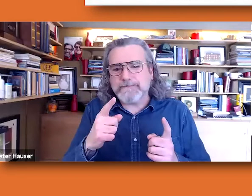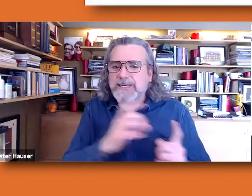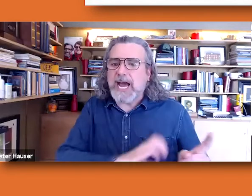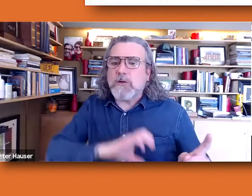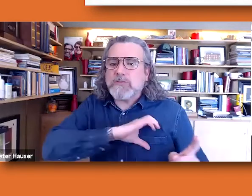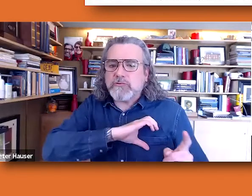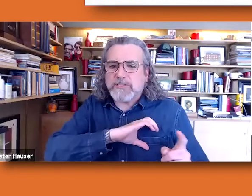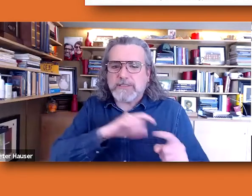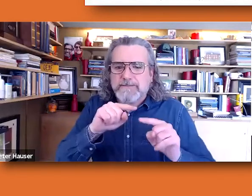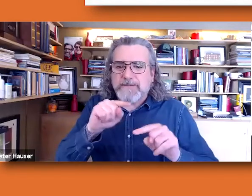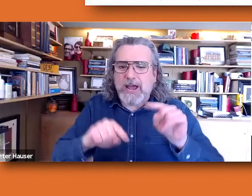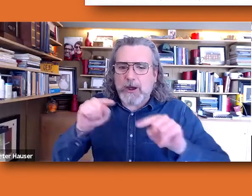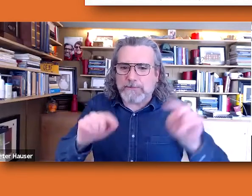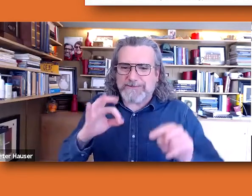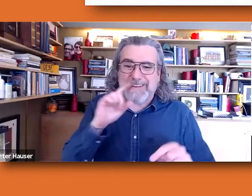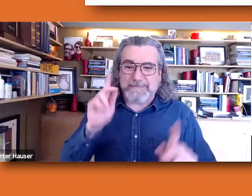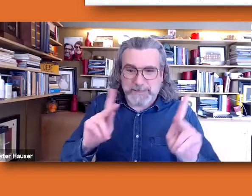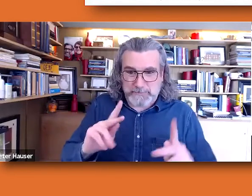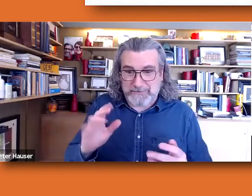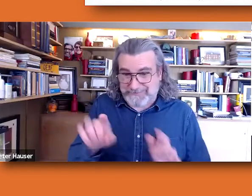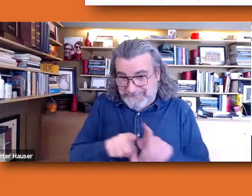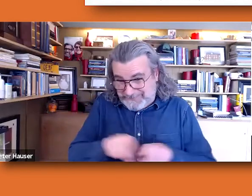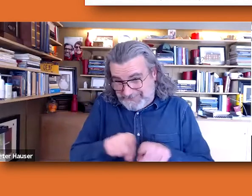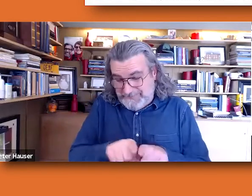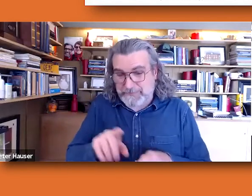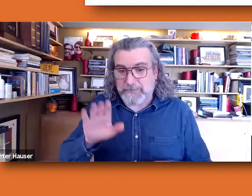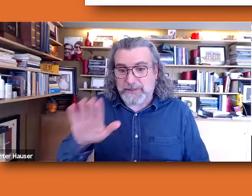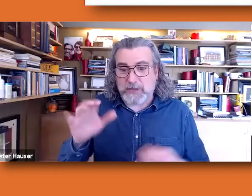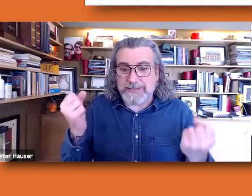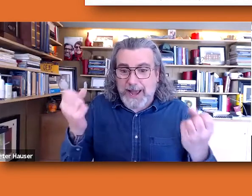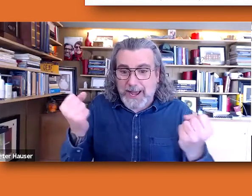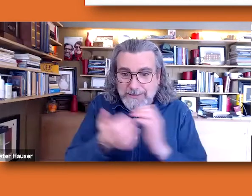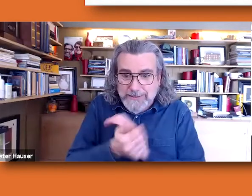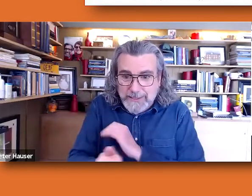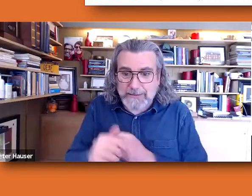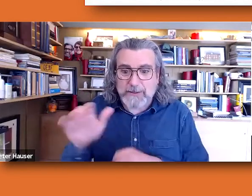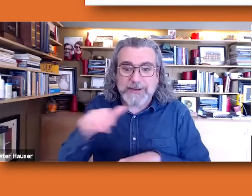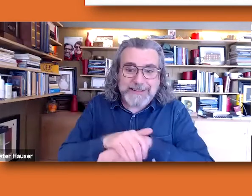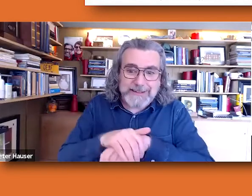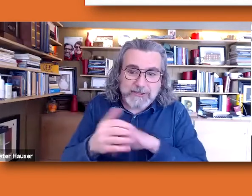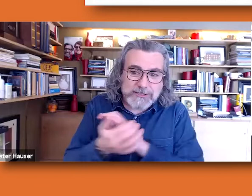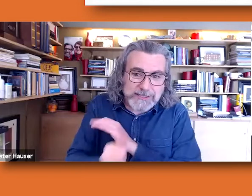So, the different characteristics of diverse deaf people, again, depending on their ASL skills,